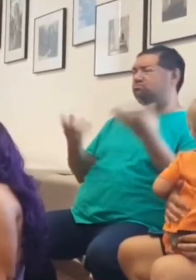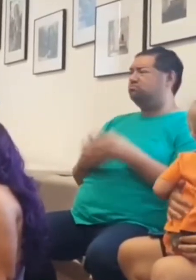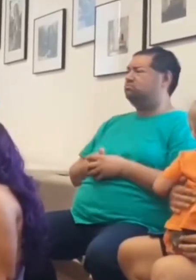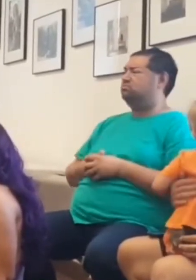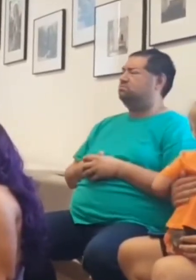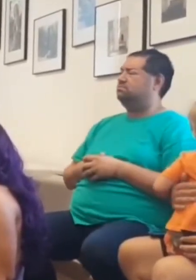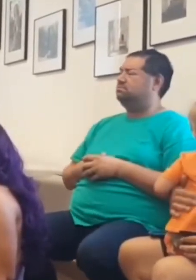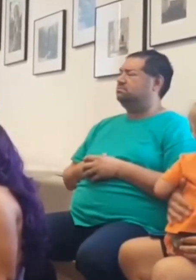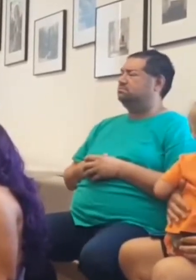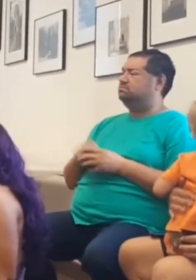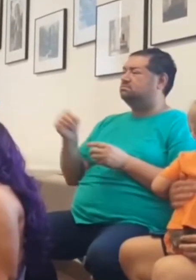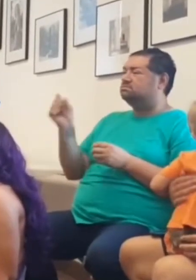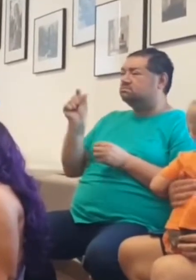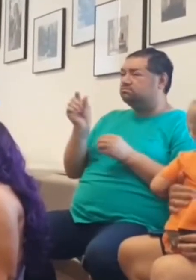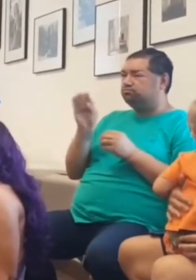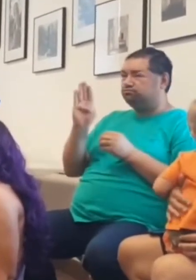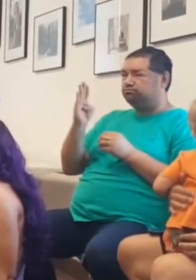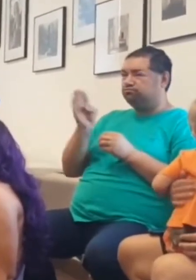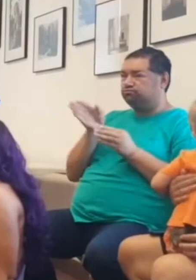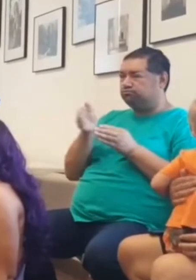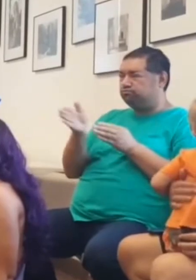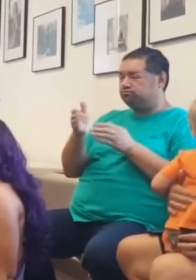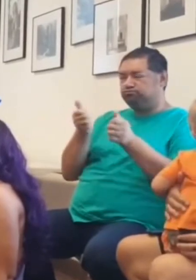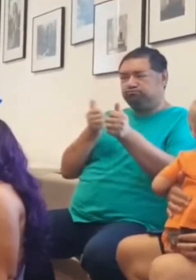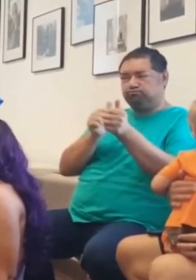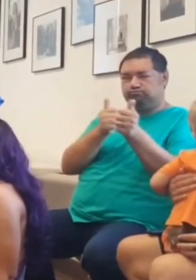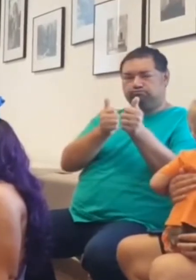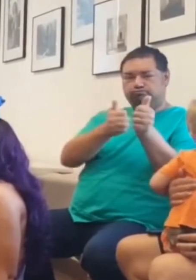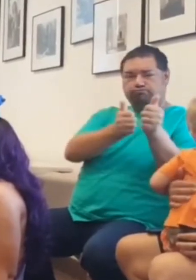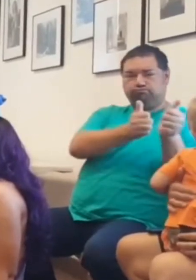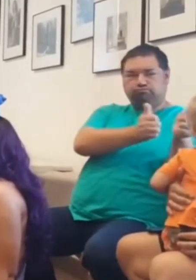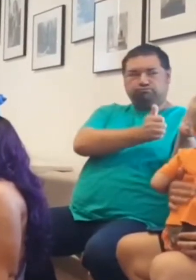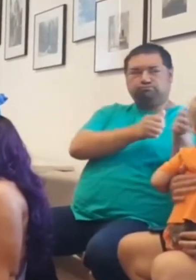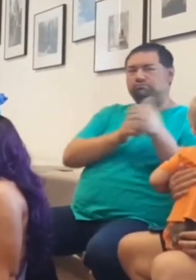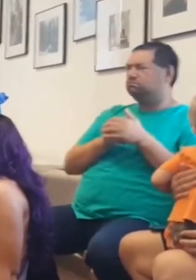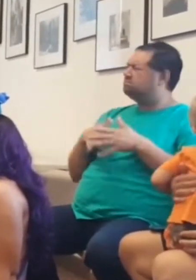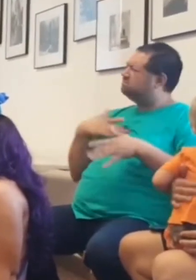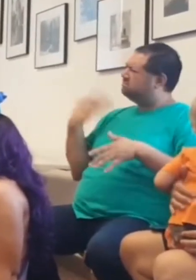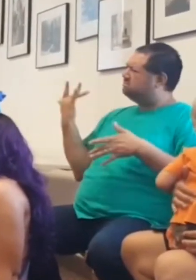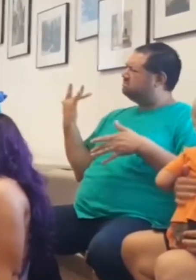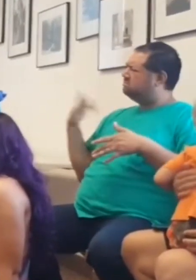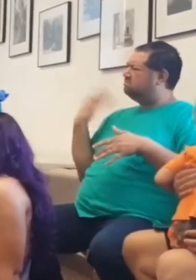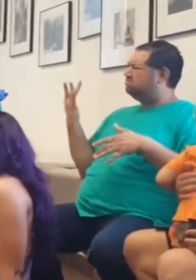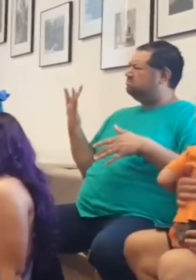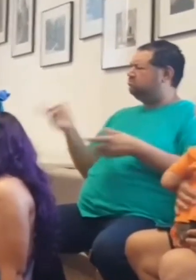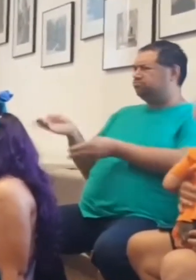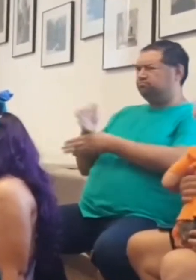There's a little blue fish chasing after rainbow fish saying: hey! What's up! Wanna share?